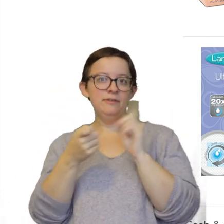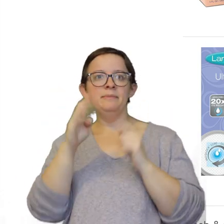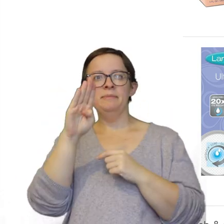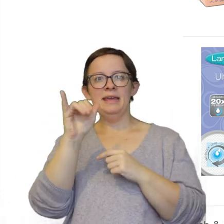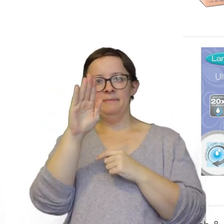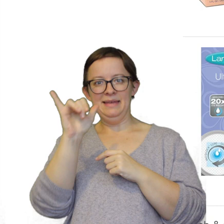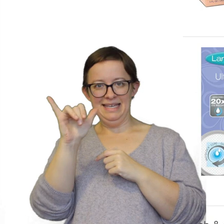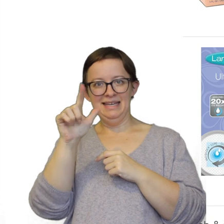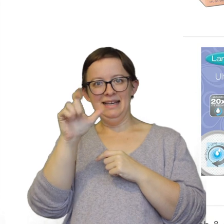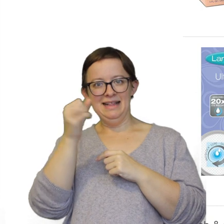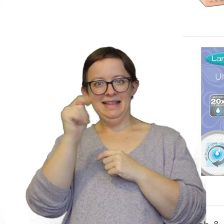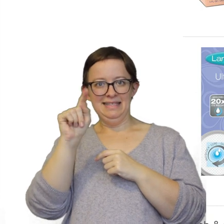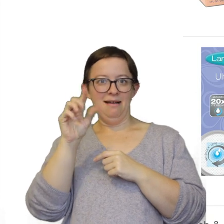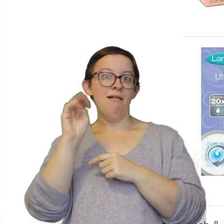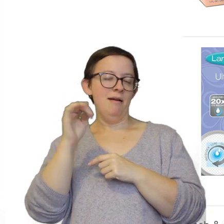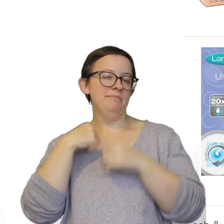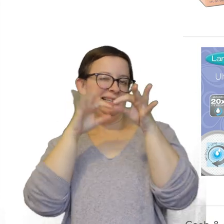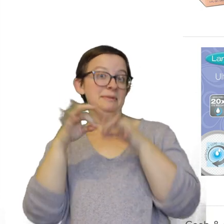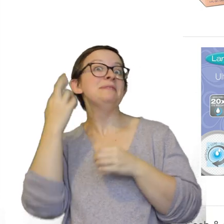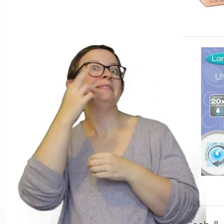um this is from babylist.com. I'll talk about why I love that later.